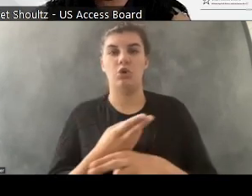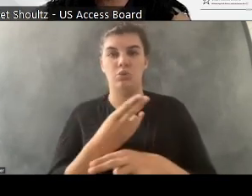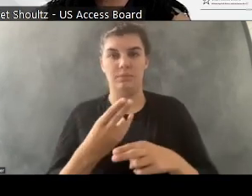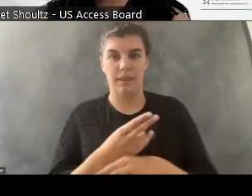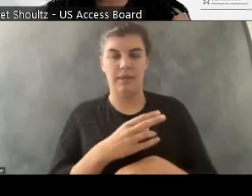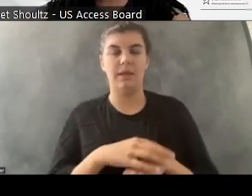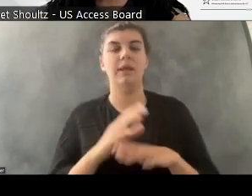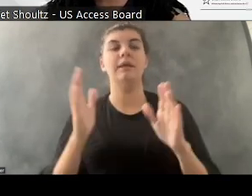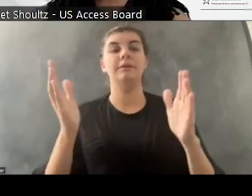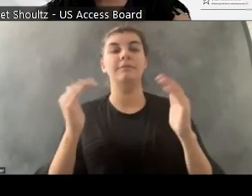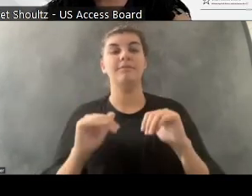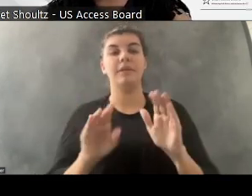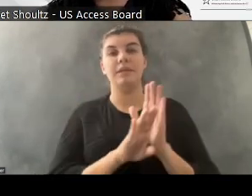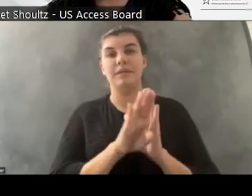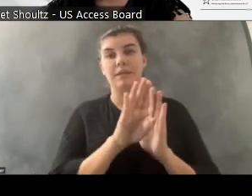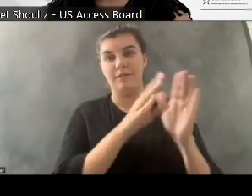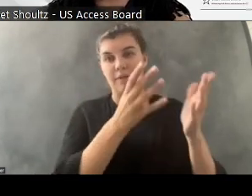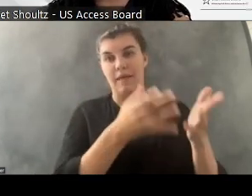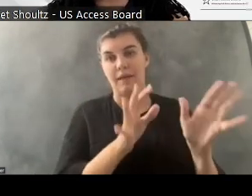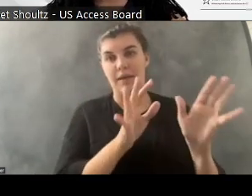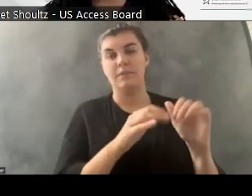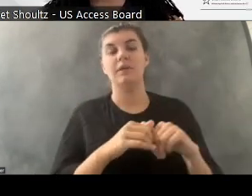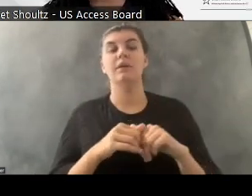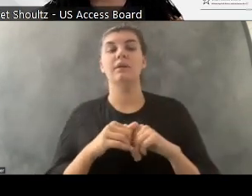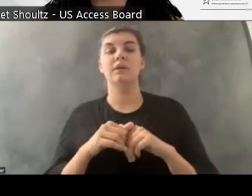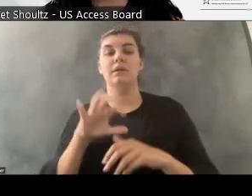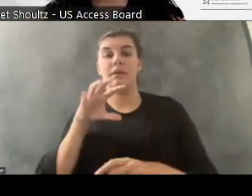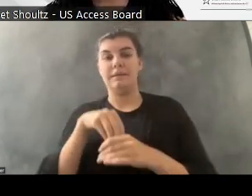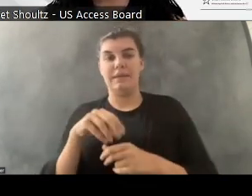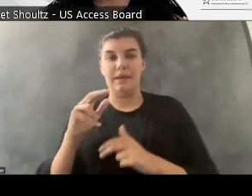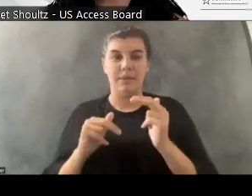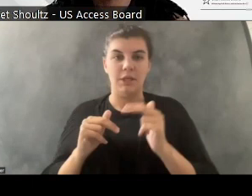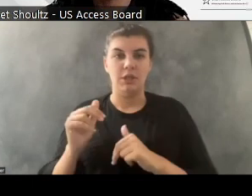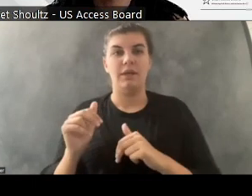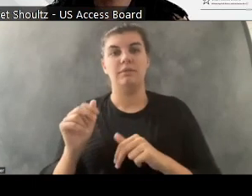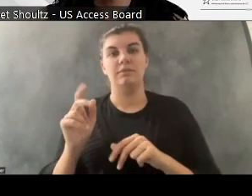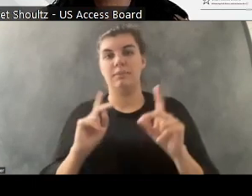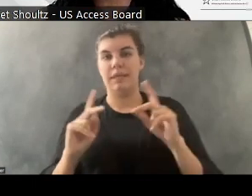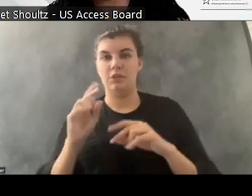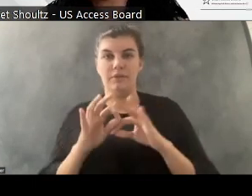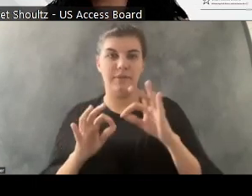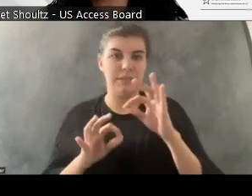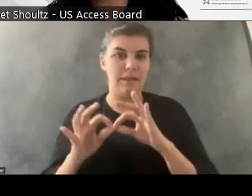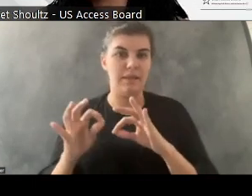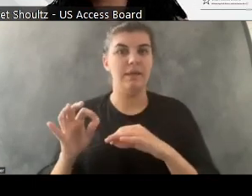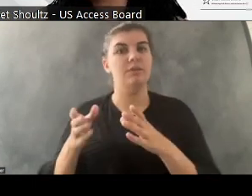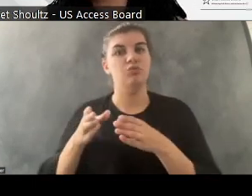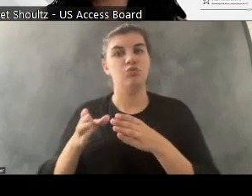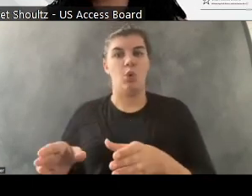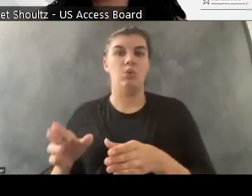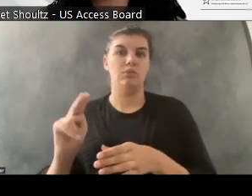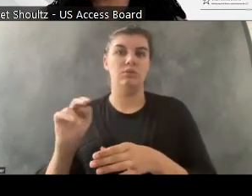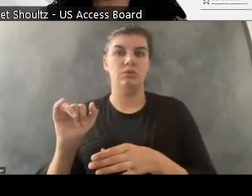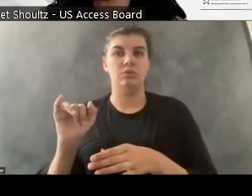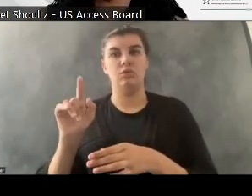And developed is defined as containing buildings, pedestrian facilities, roadways, utilities, or